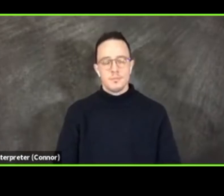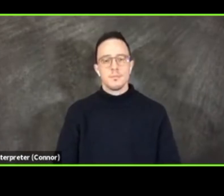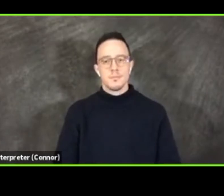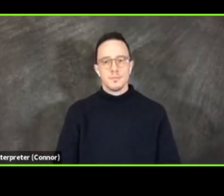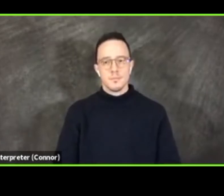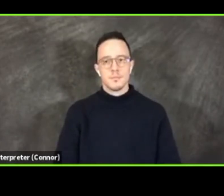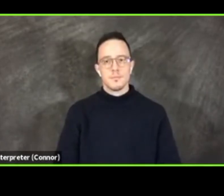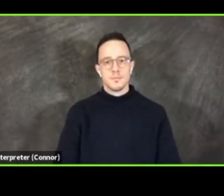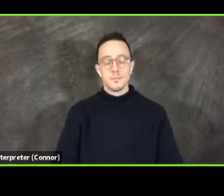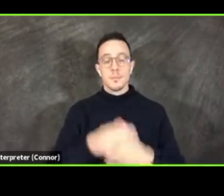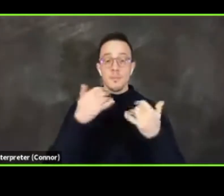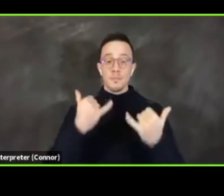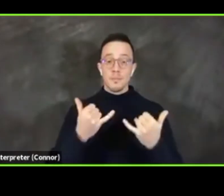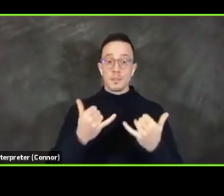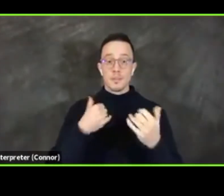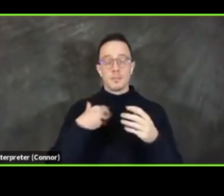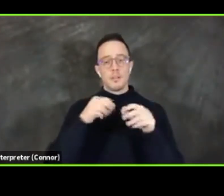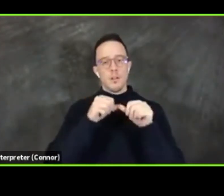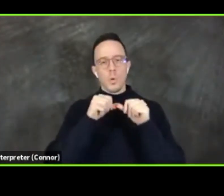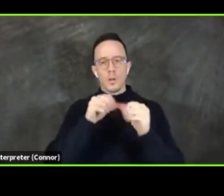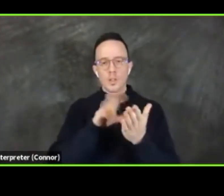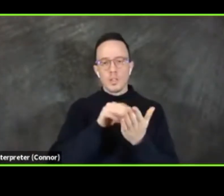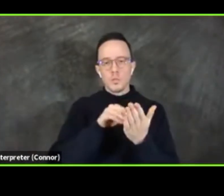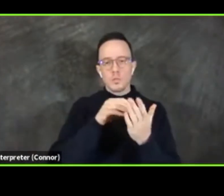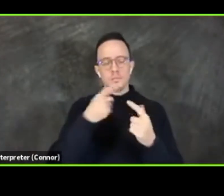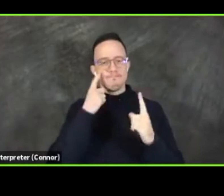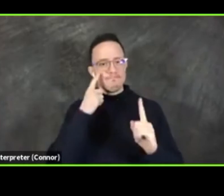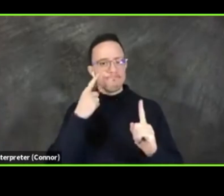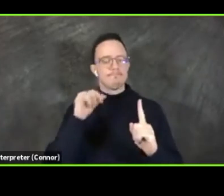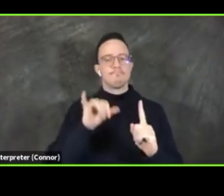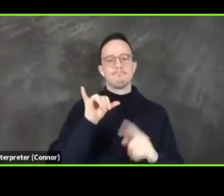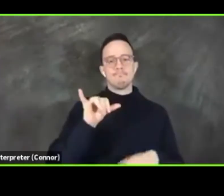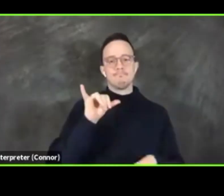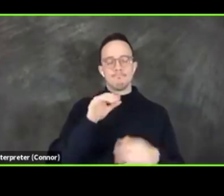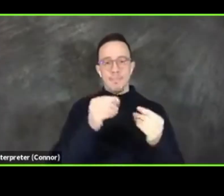AND HOW - AS SETTLERS ON THIS LAND - LAND ACKNOWLEDGMENTS HELP DANCE/NYC